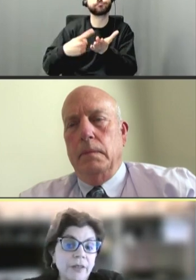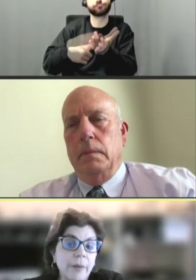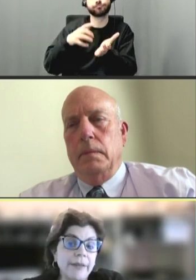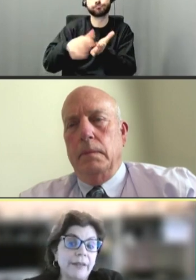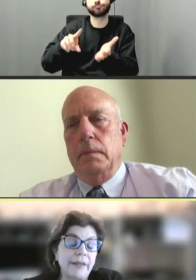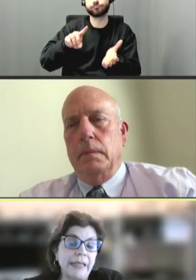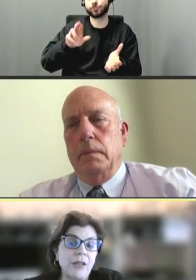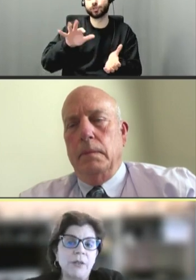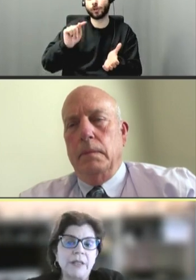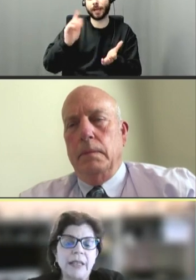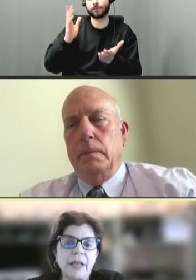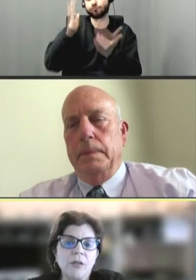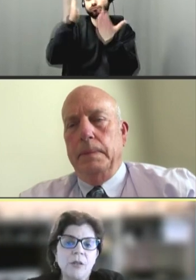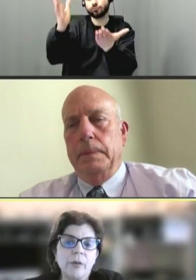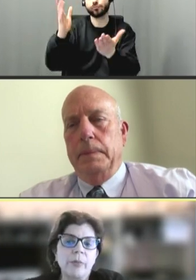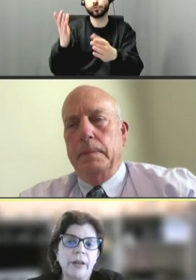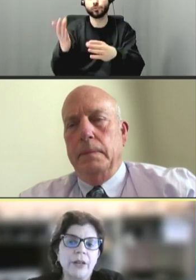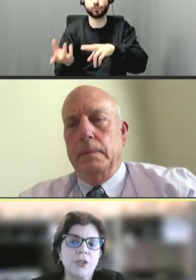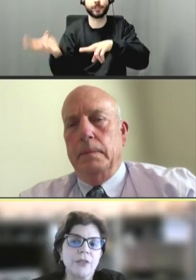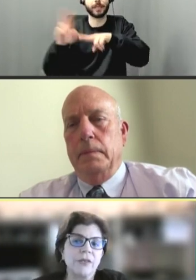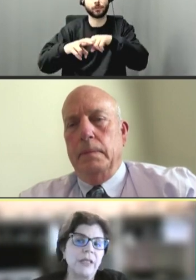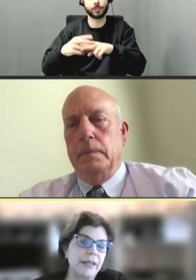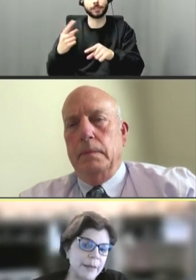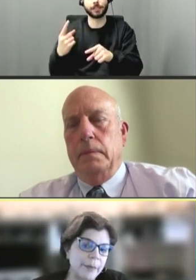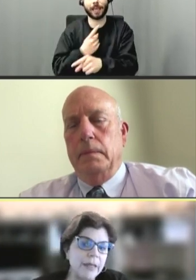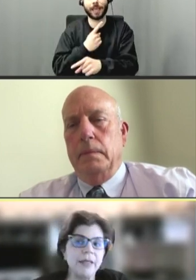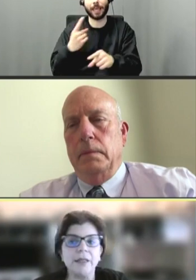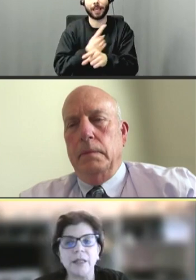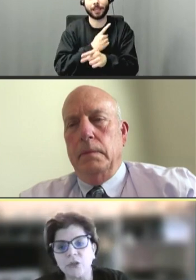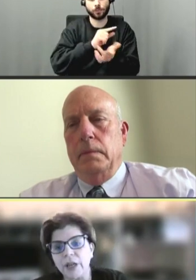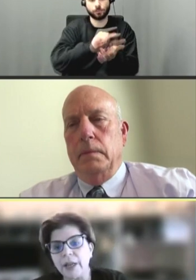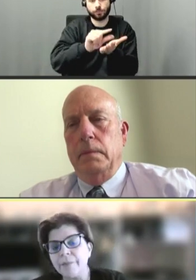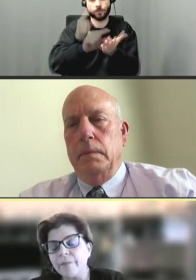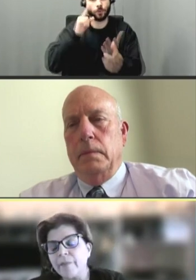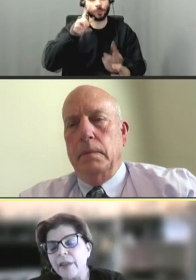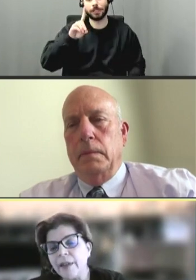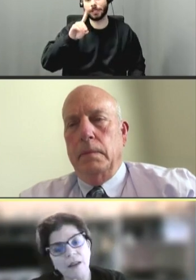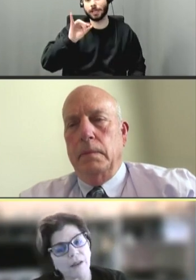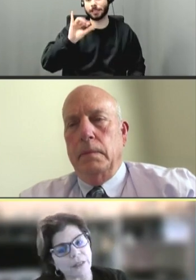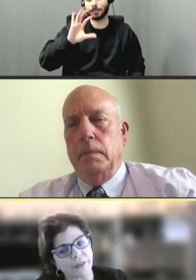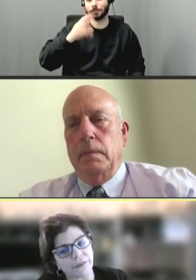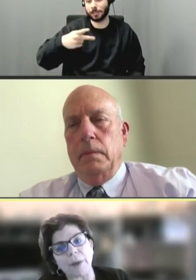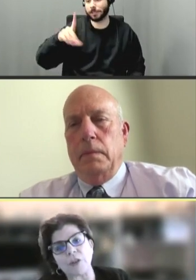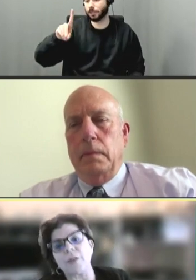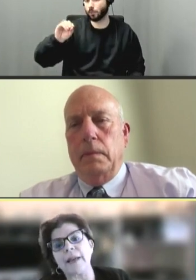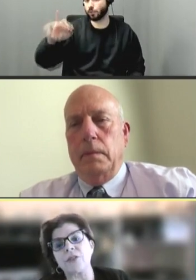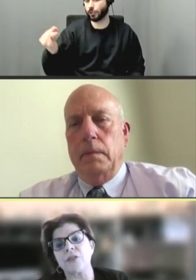to basically increase the annual appropriations for DICP, DOJ, and the Office of Special Masters